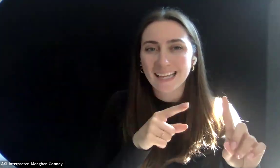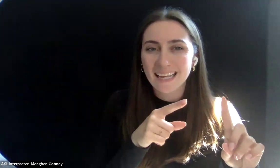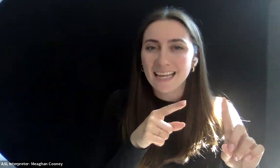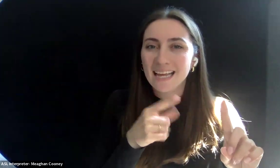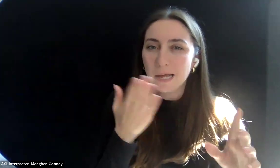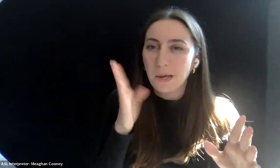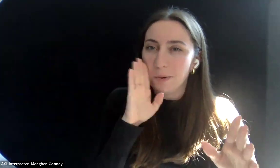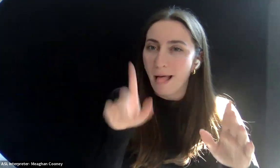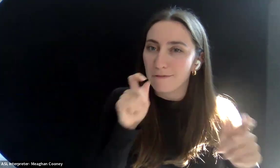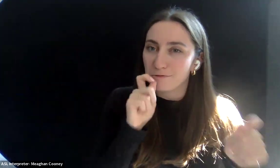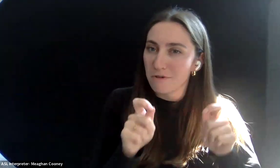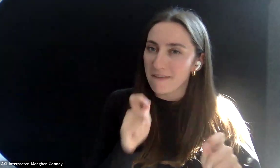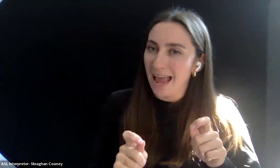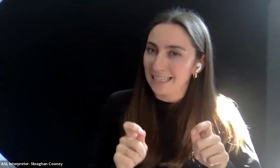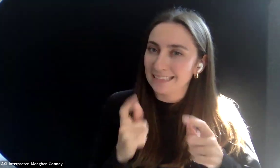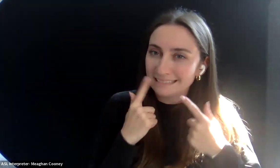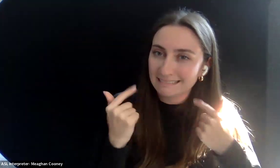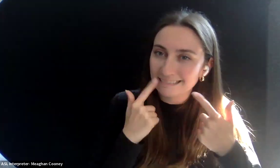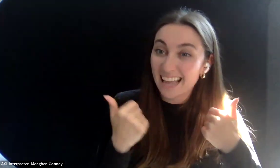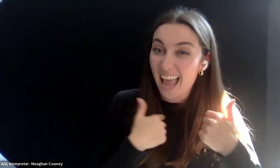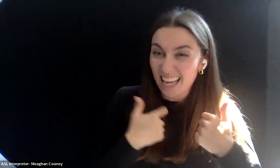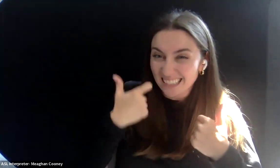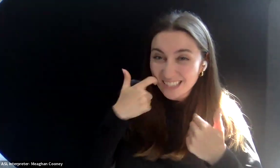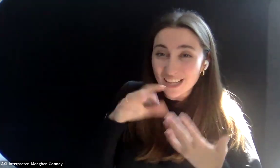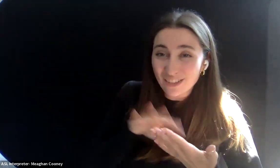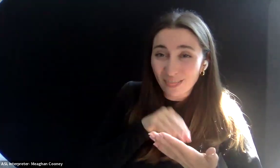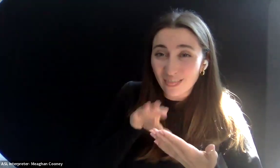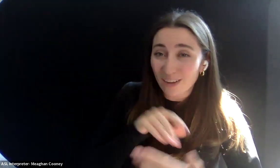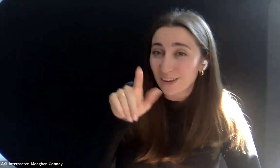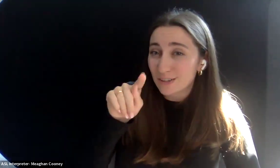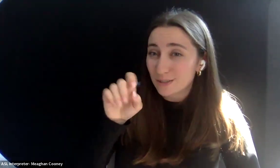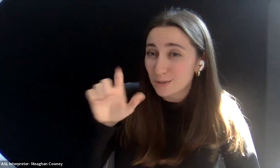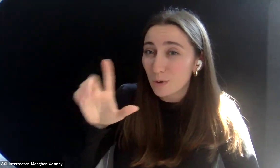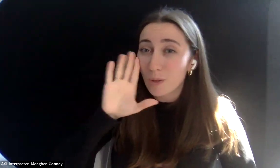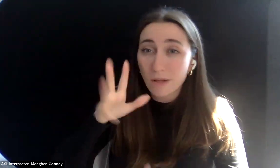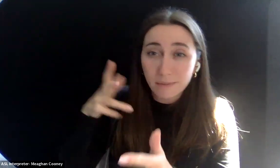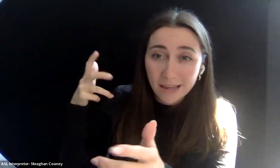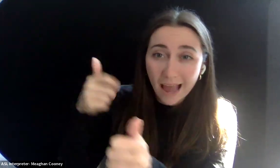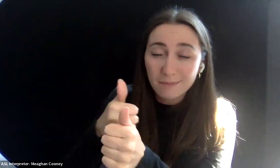revised. I actually just learned that the tool will be updated to indicate